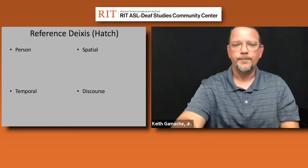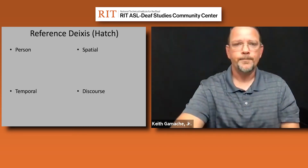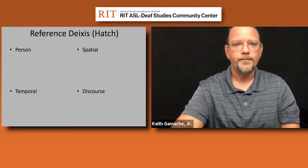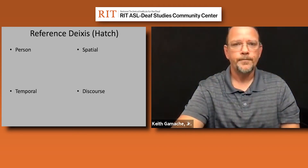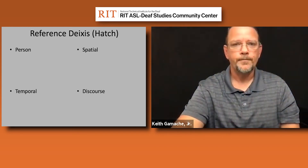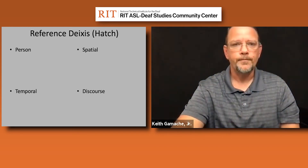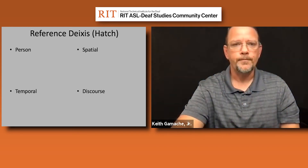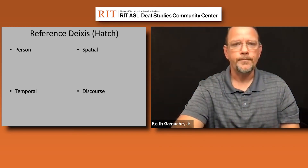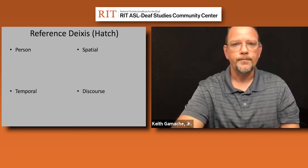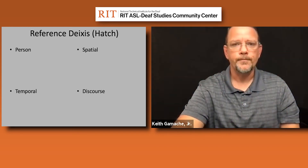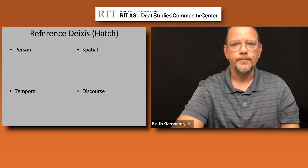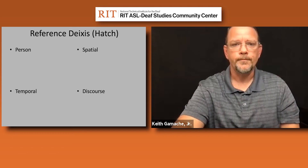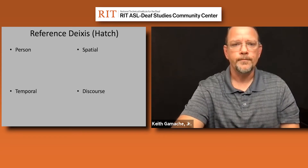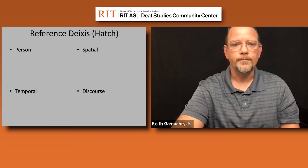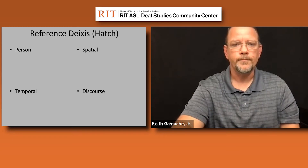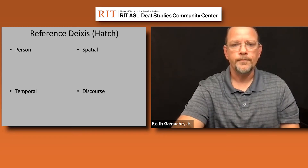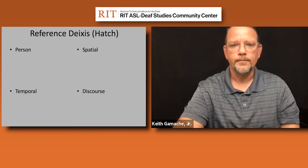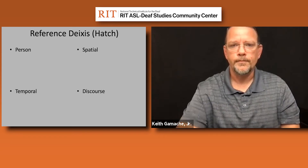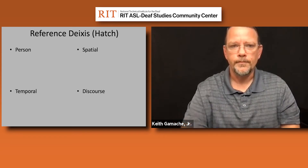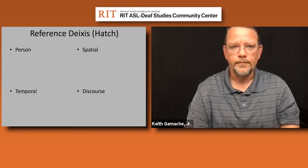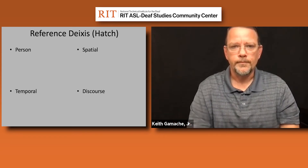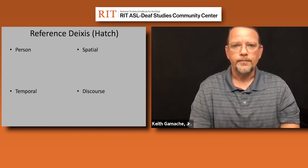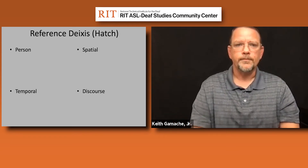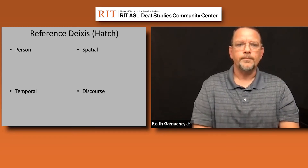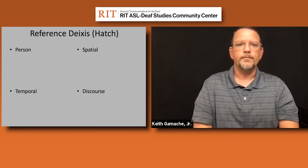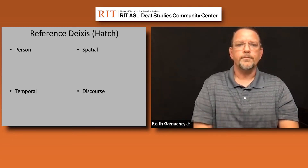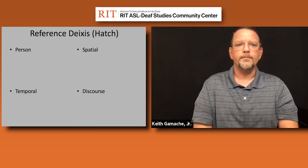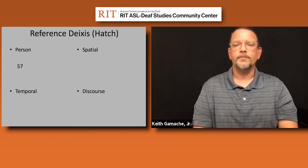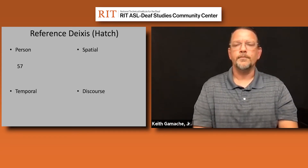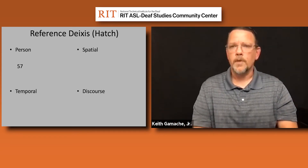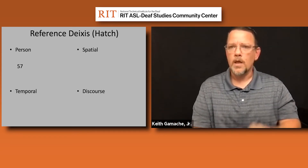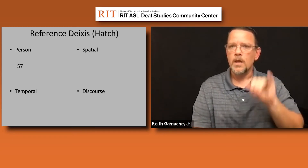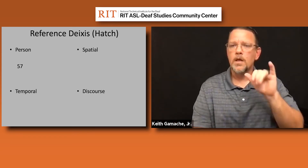Here are samples from an 8-minute video.